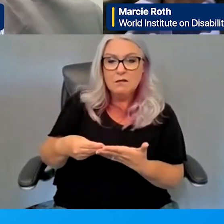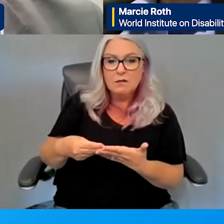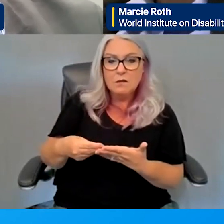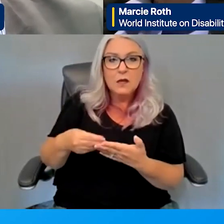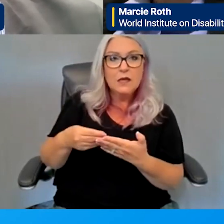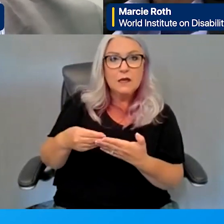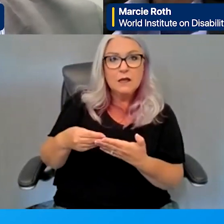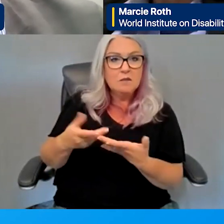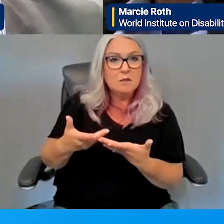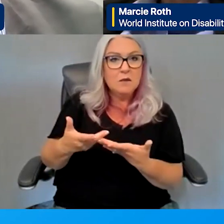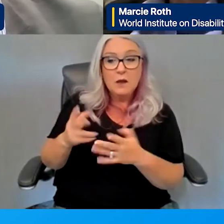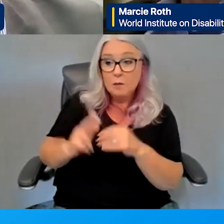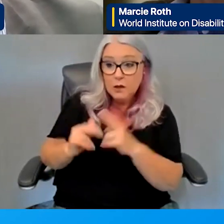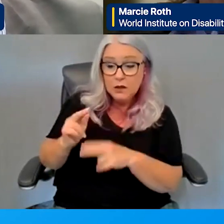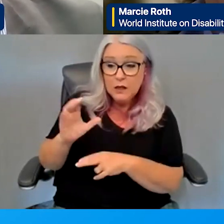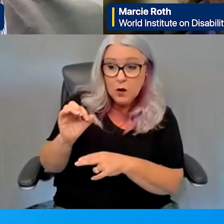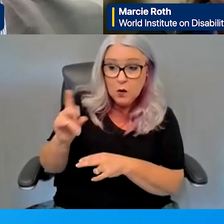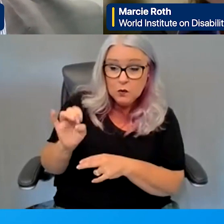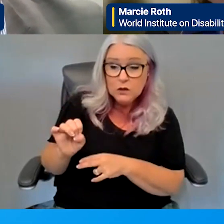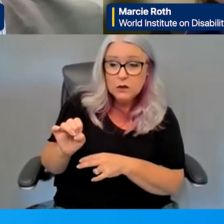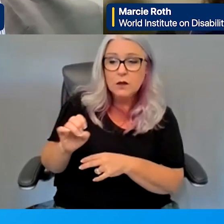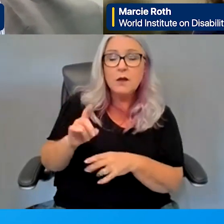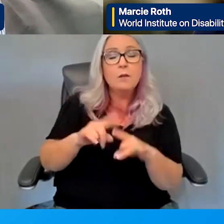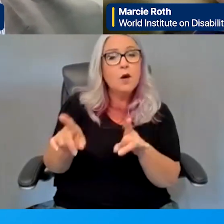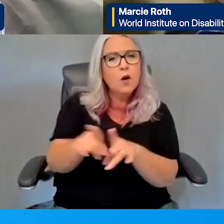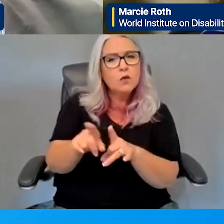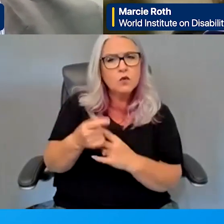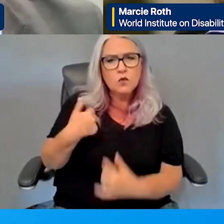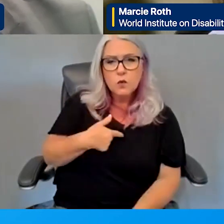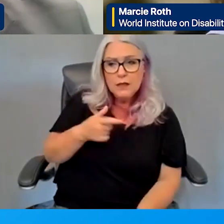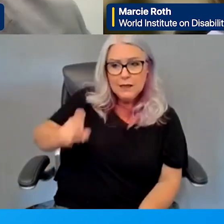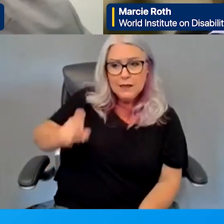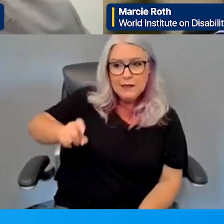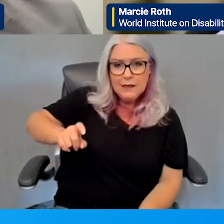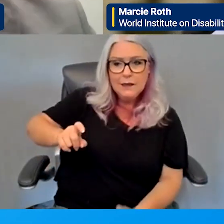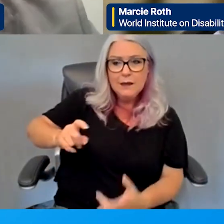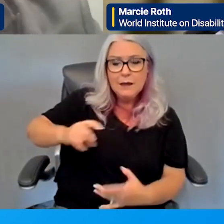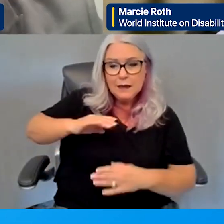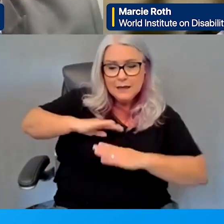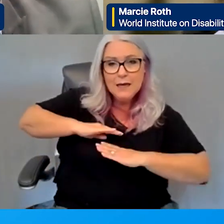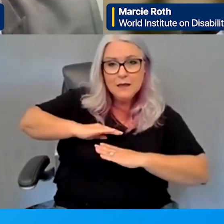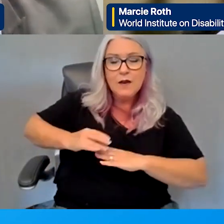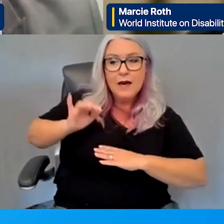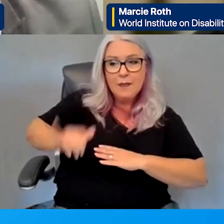the building codes, but are they meeting the obligations under section 504 of the